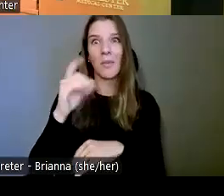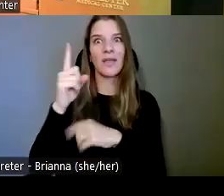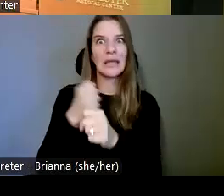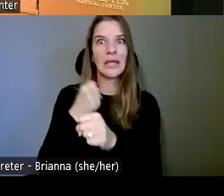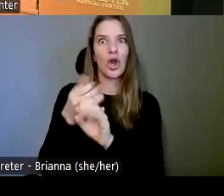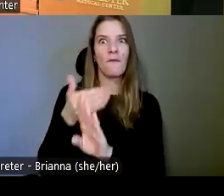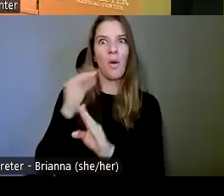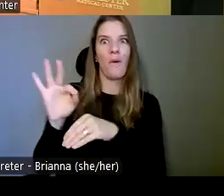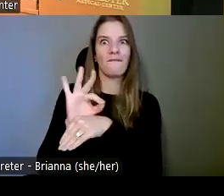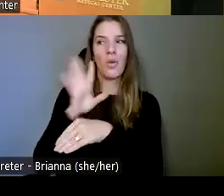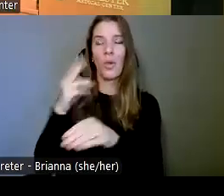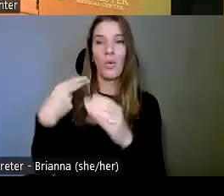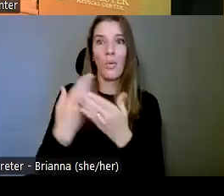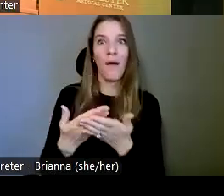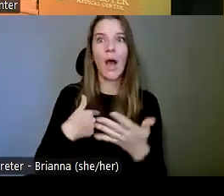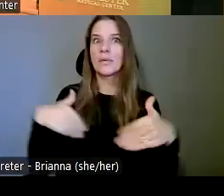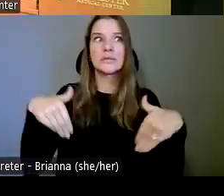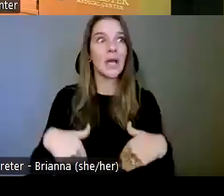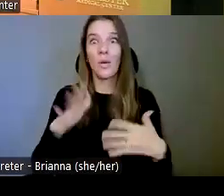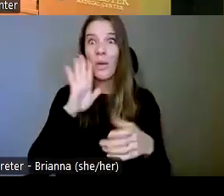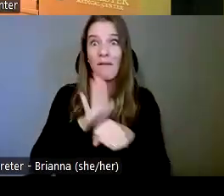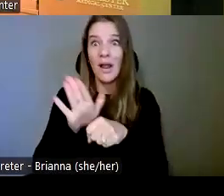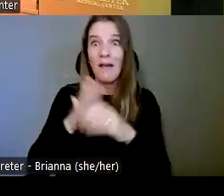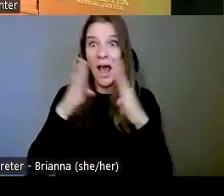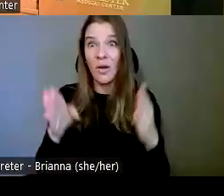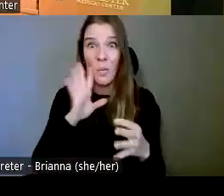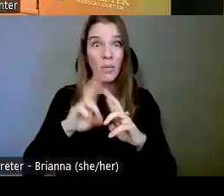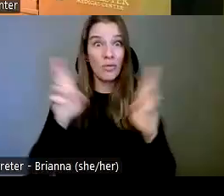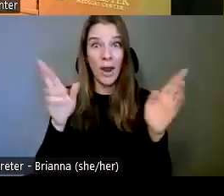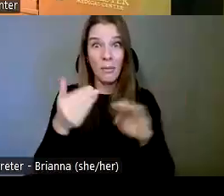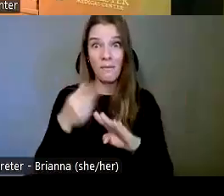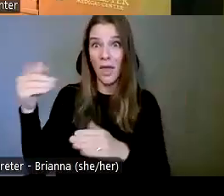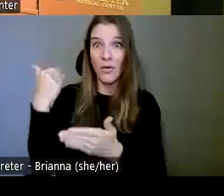housing in time for them. Um and this is what they turned out to be. And we actually thought